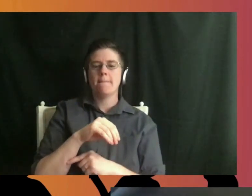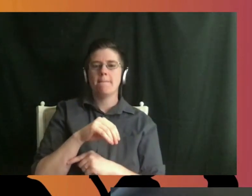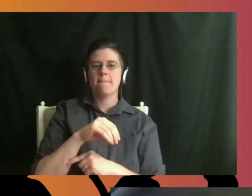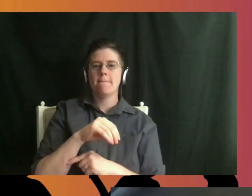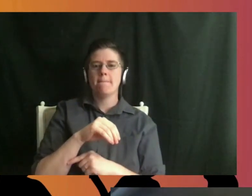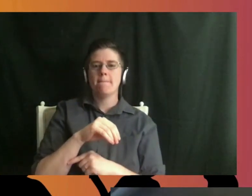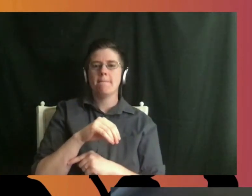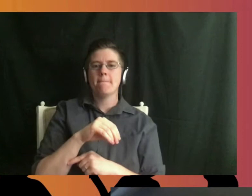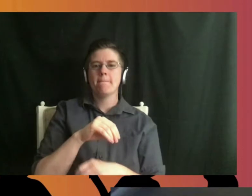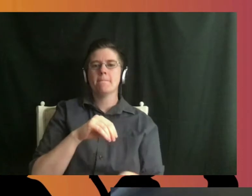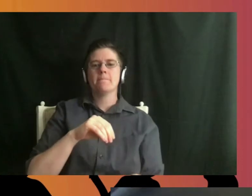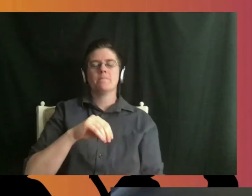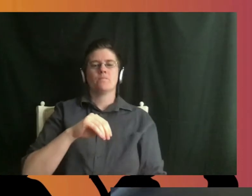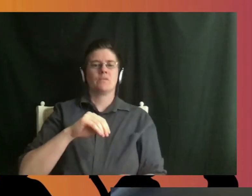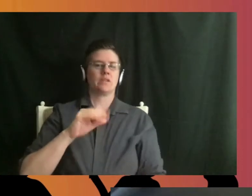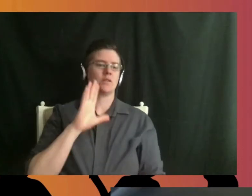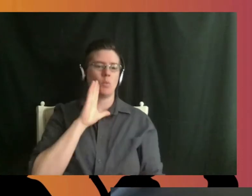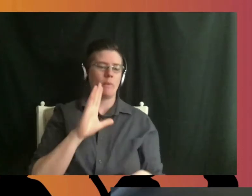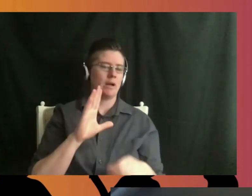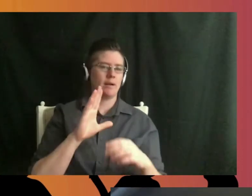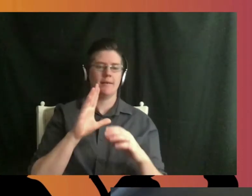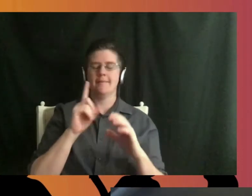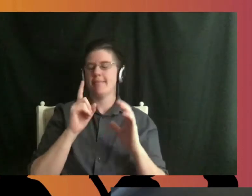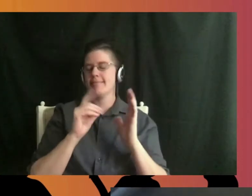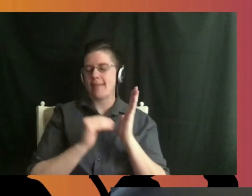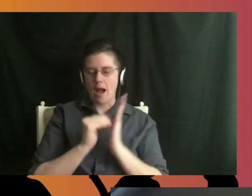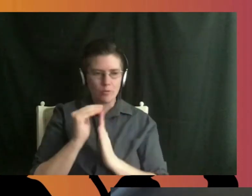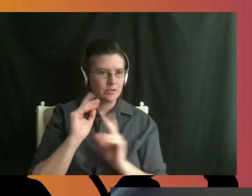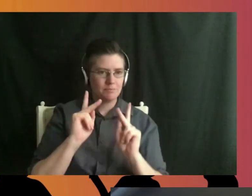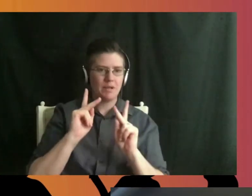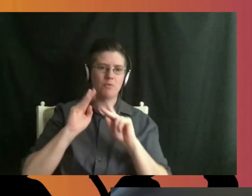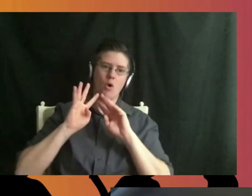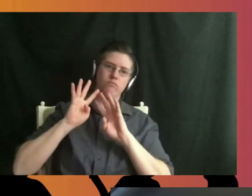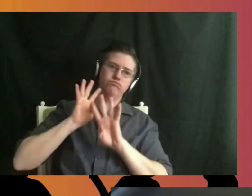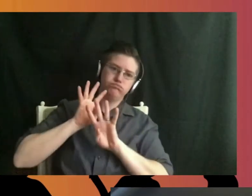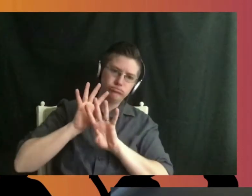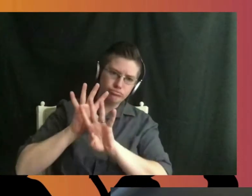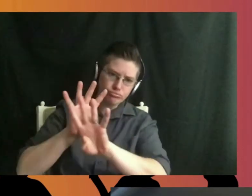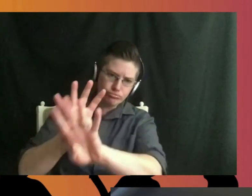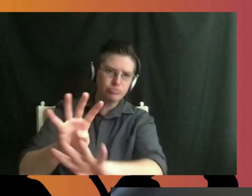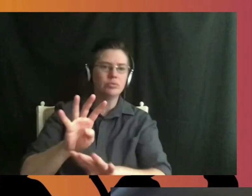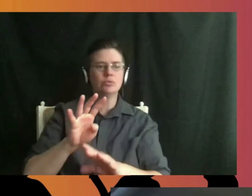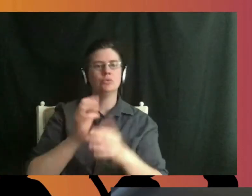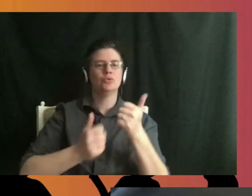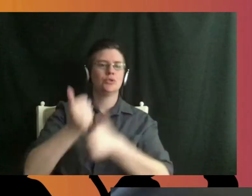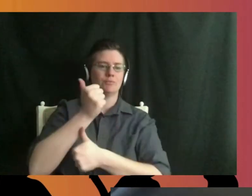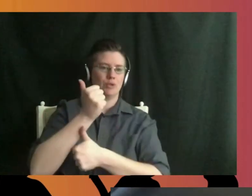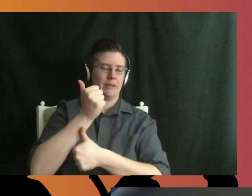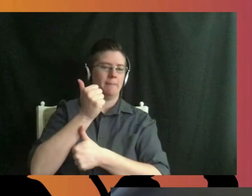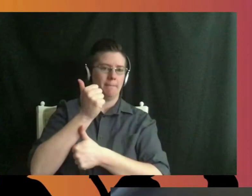of folks just descending on the stairs of the supreme court and we will um be protesting and